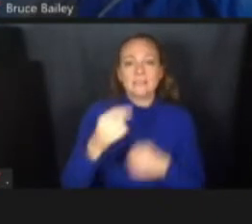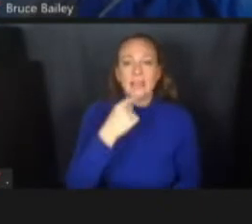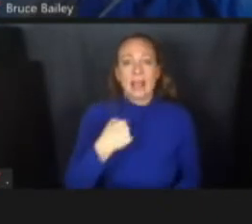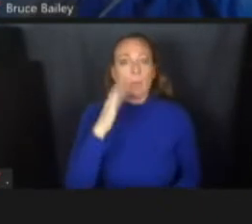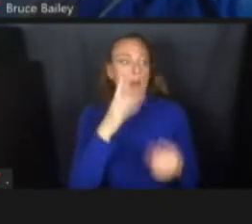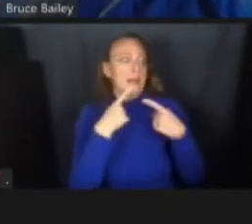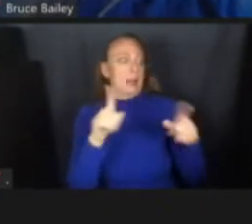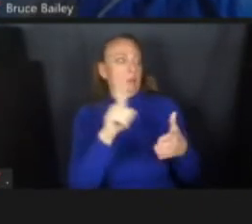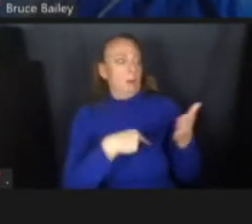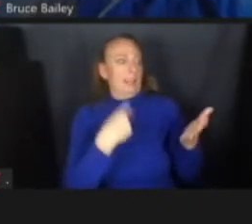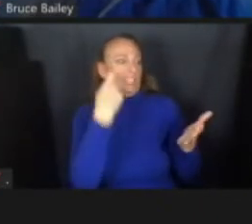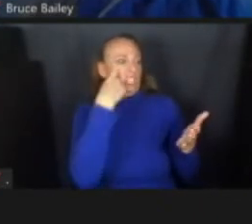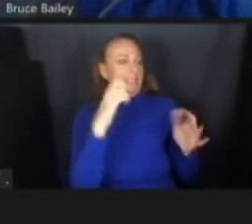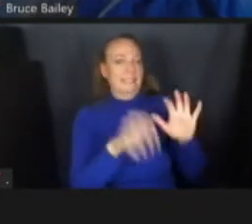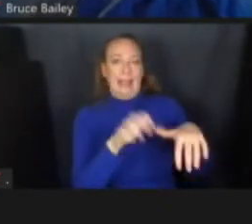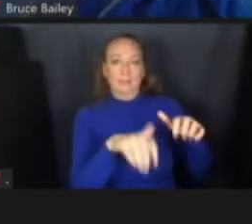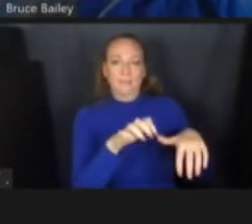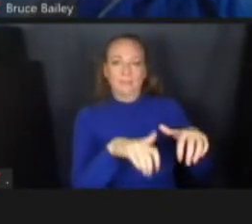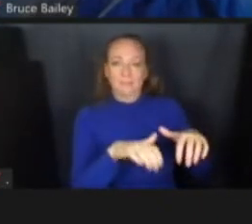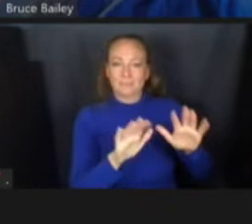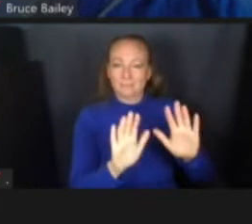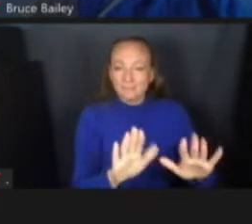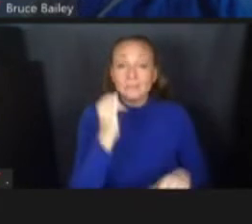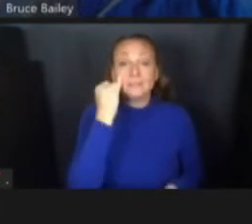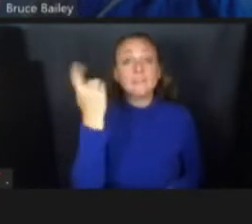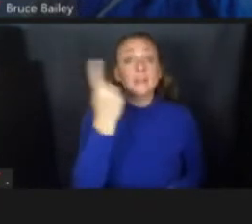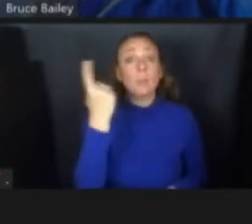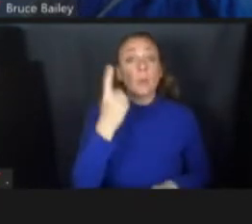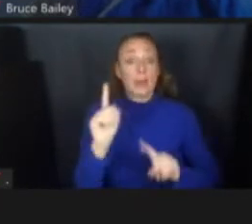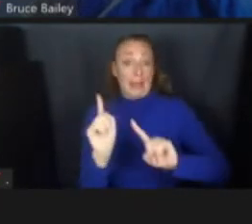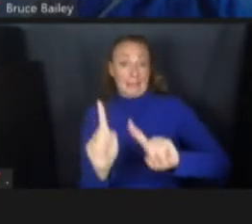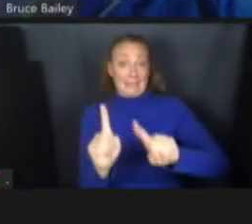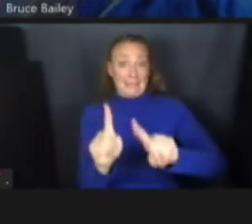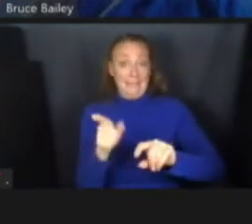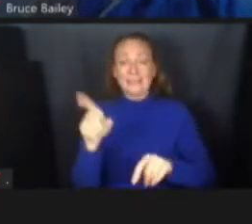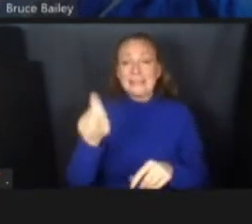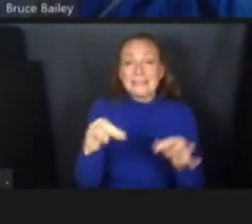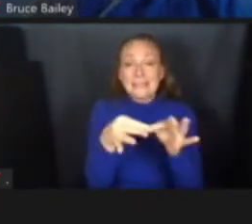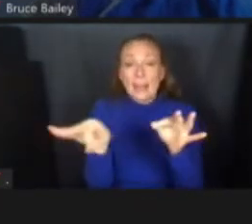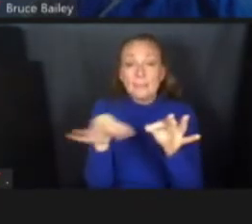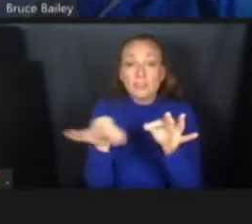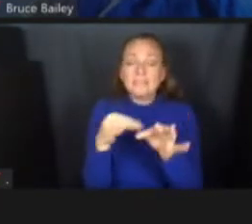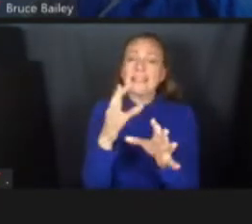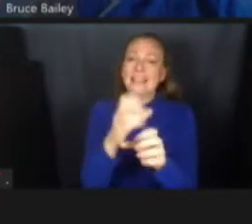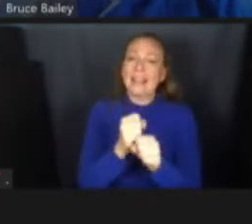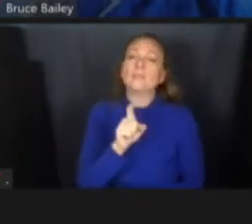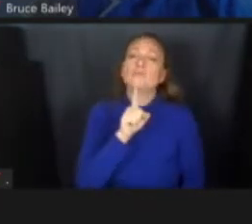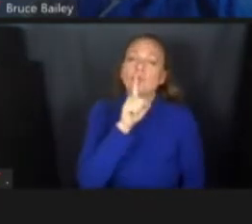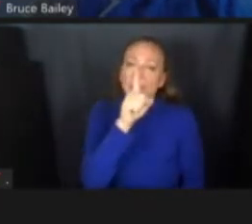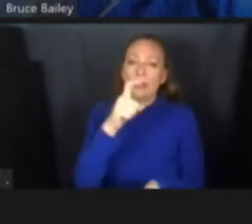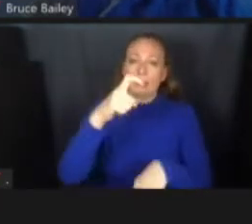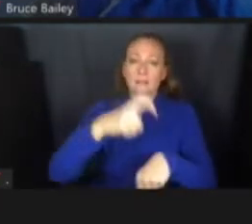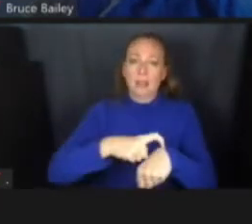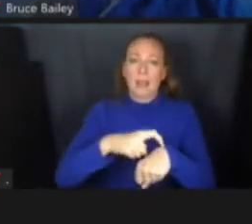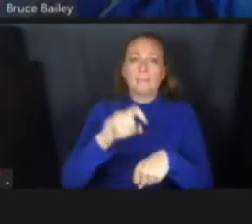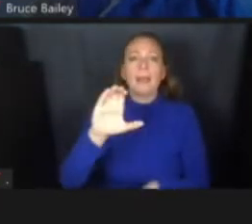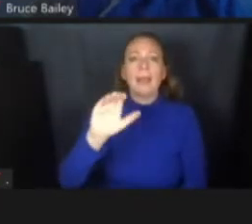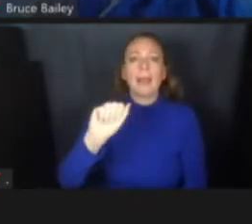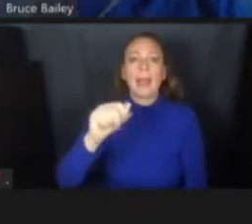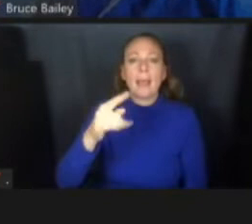If you have someone attending who needs captions as a reasonable accommodation, get a real-time captioner. Don't rely on the automatic captions